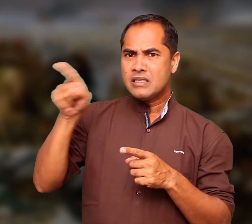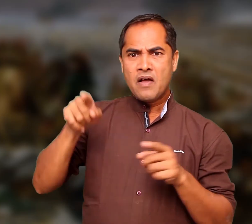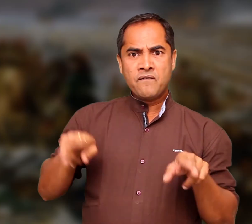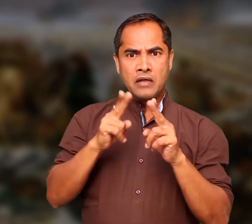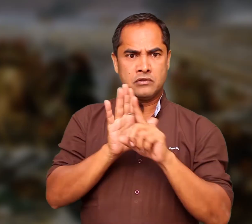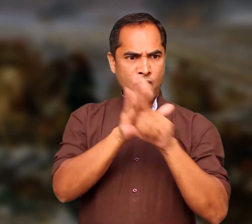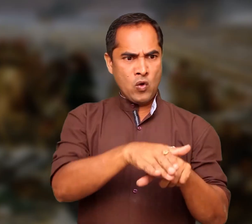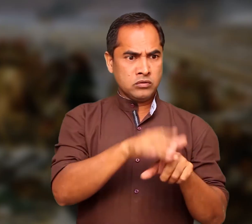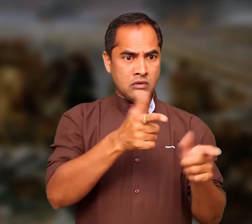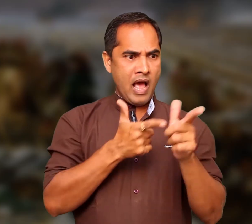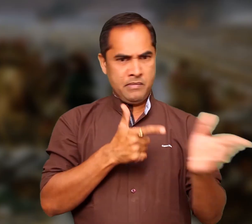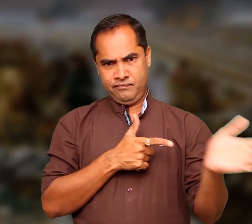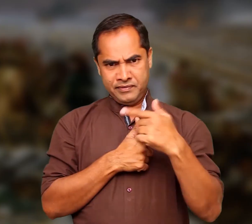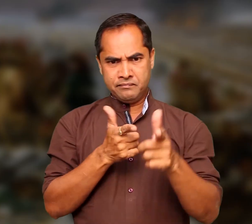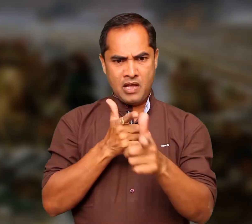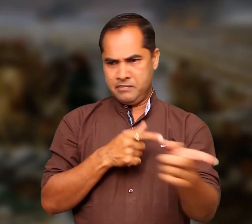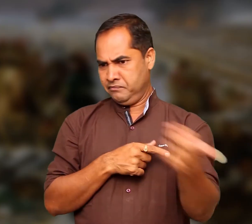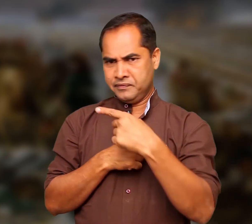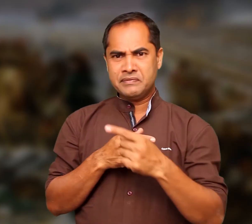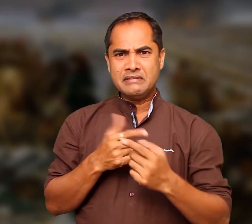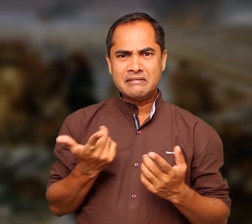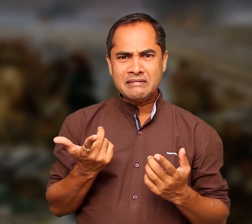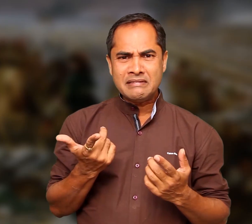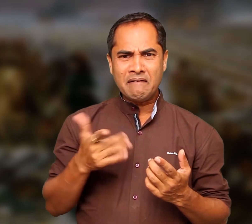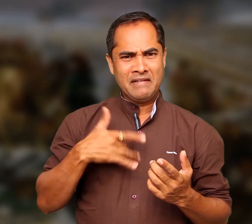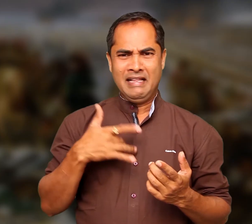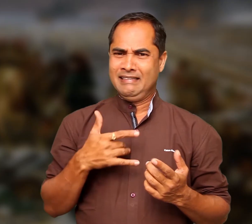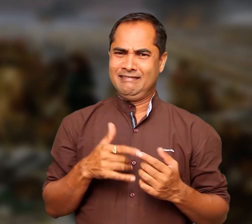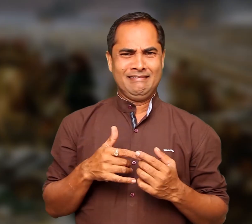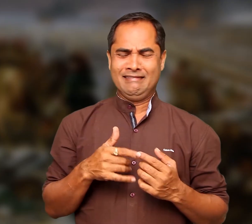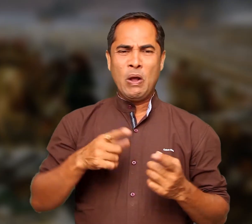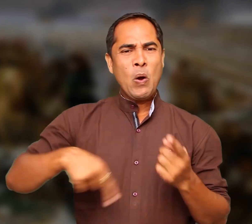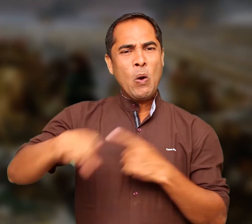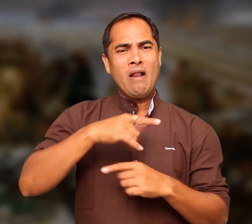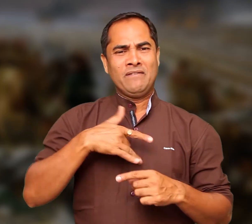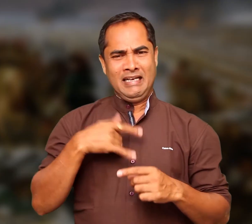French army was just conquering them one after the other, so they had mixed